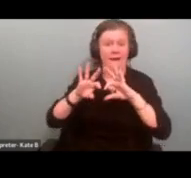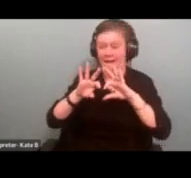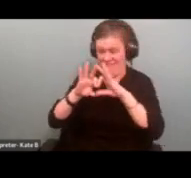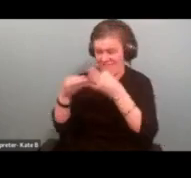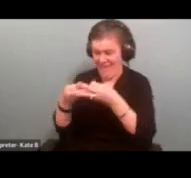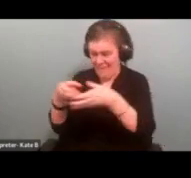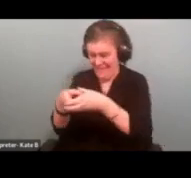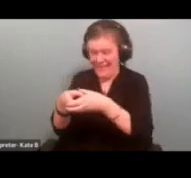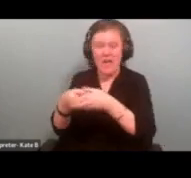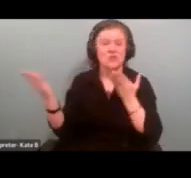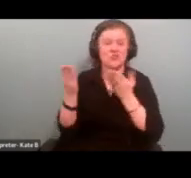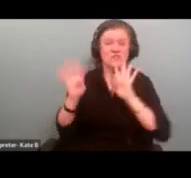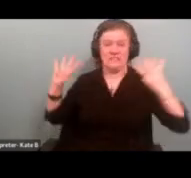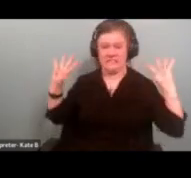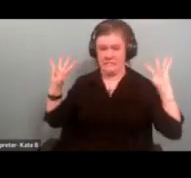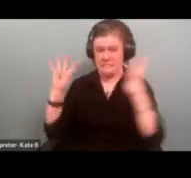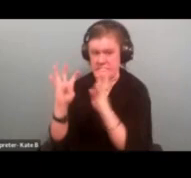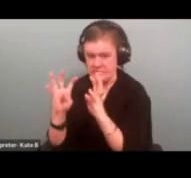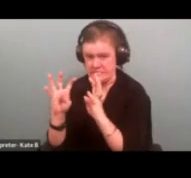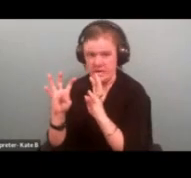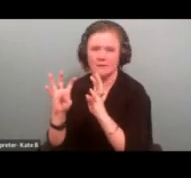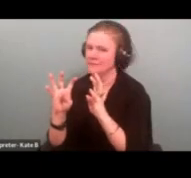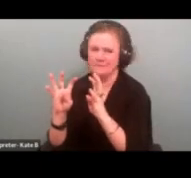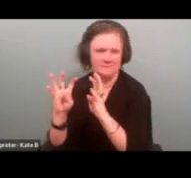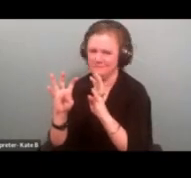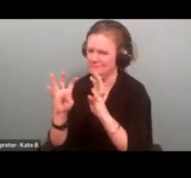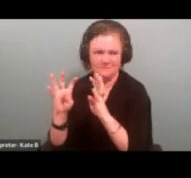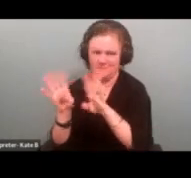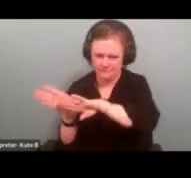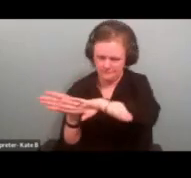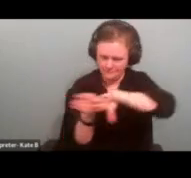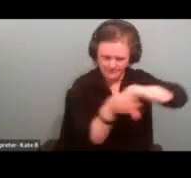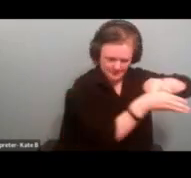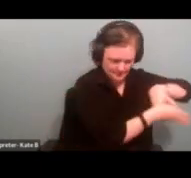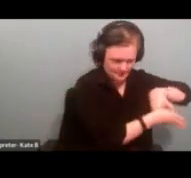family. No, no, that's not we've evolved. We've moved on from